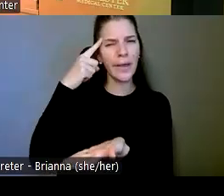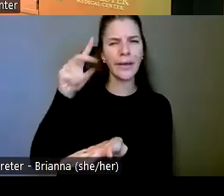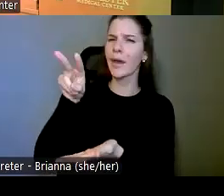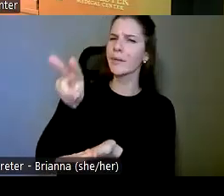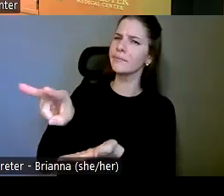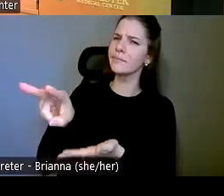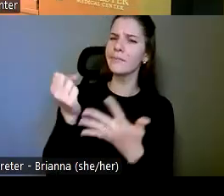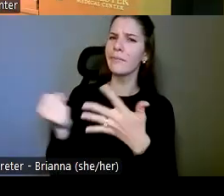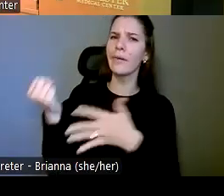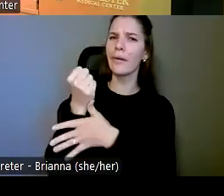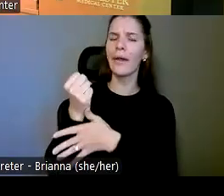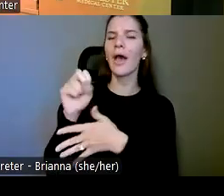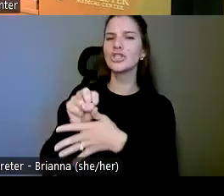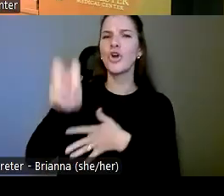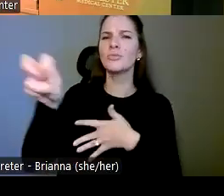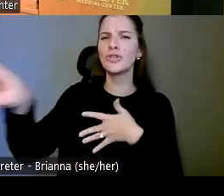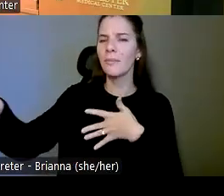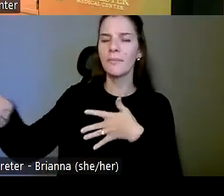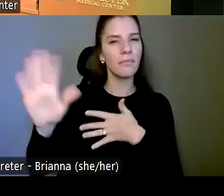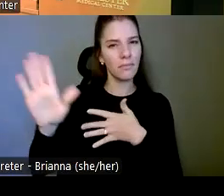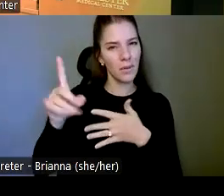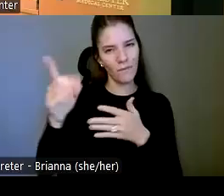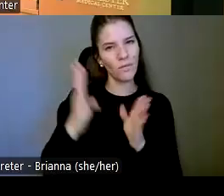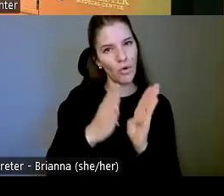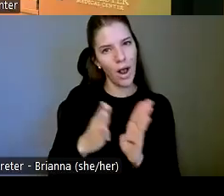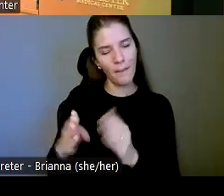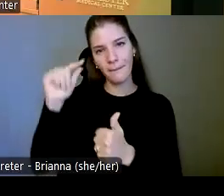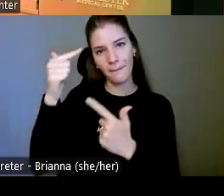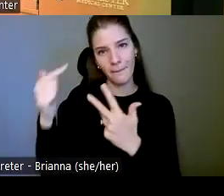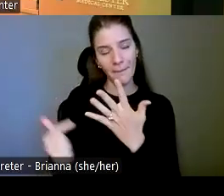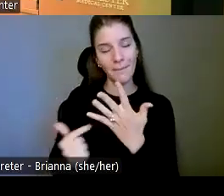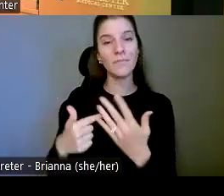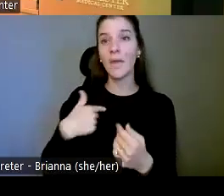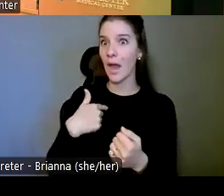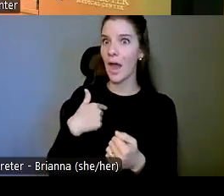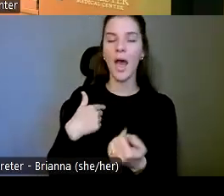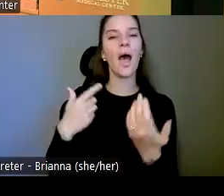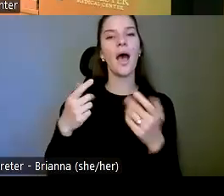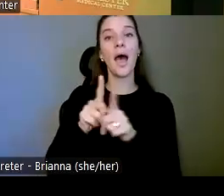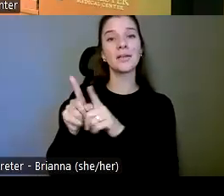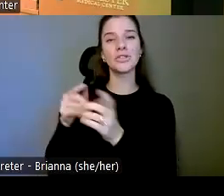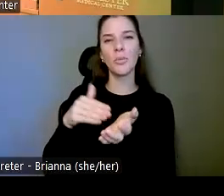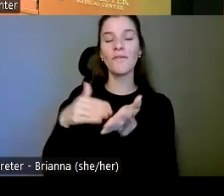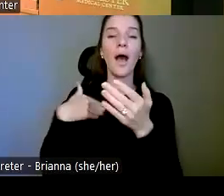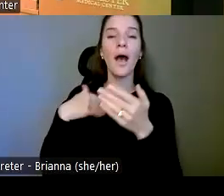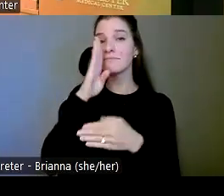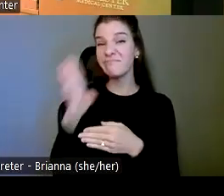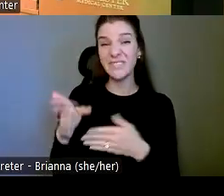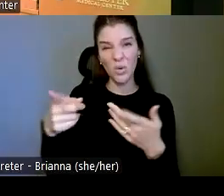it sets the provider up for success because you're like straightforward. You've got a lot of things going on. we're not going to be able to fix this all at once, but are you willing